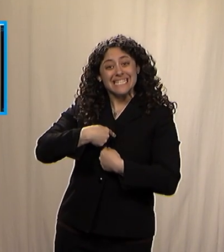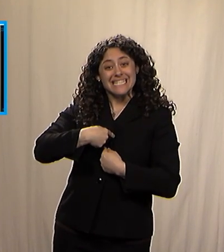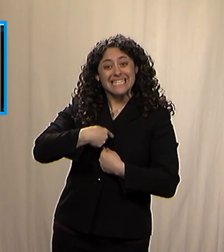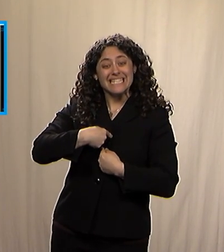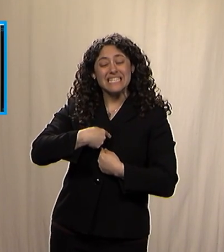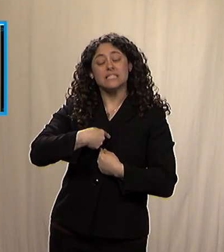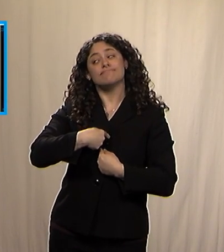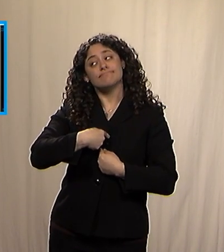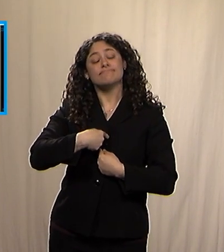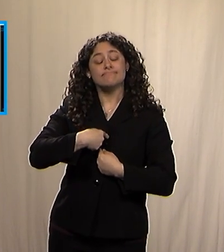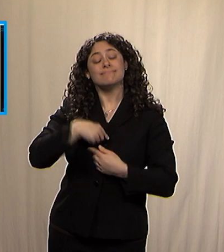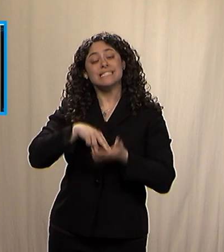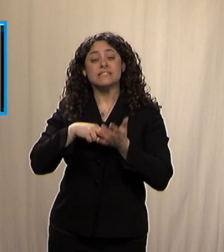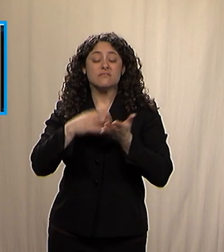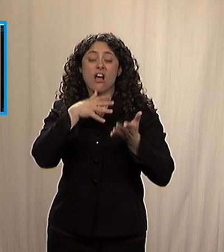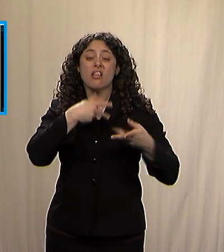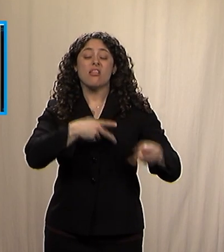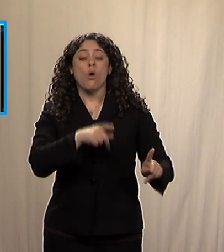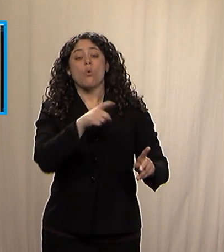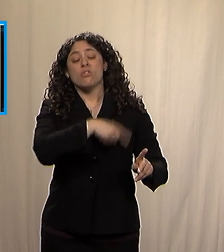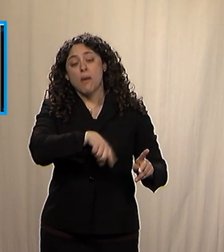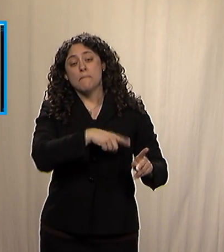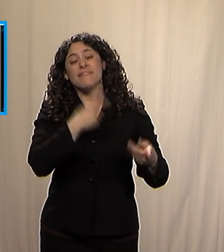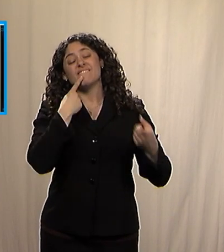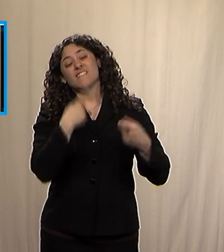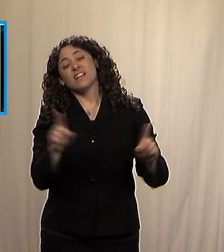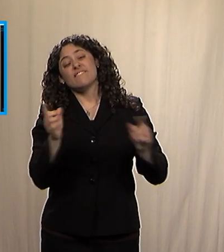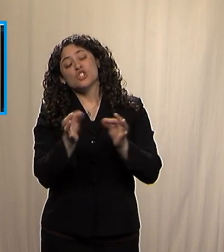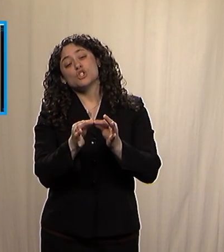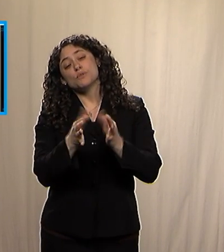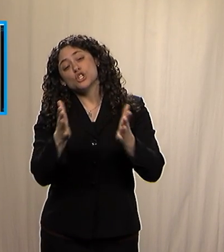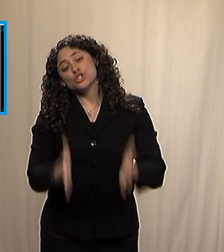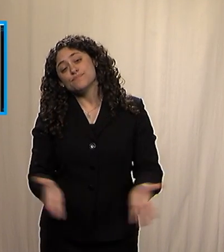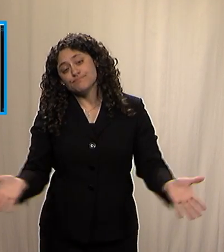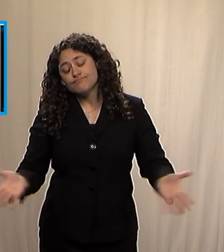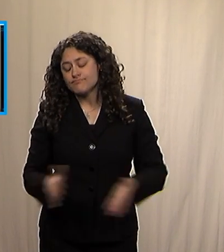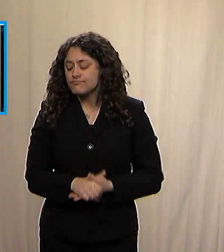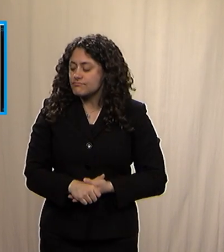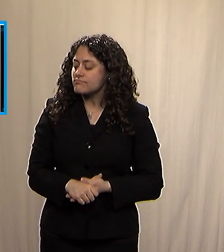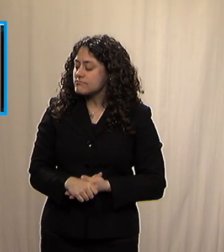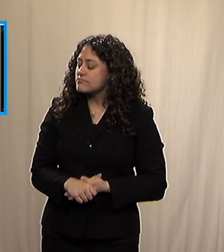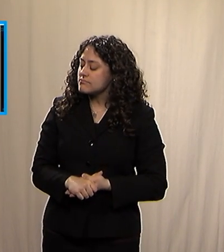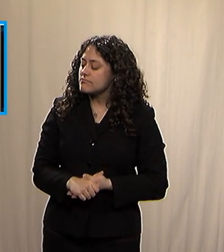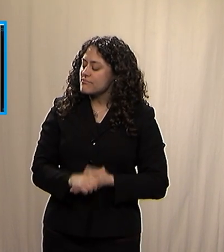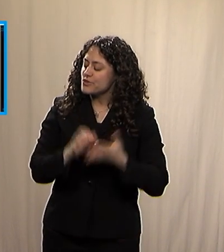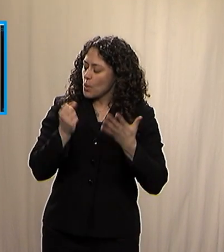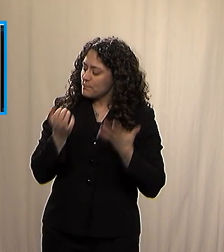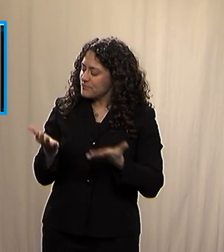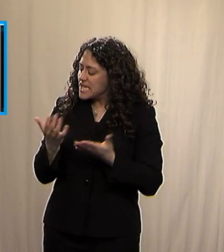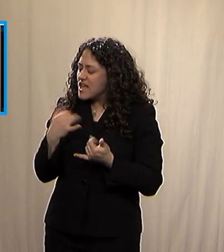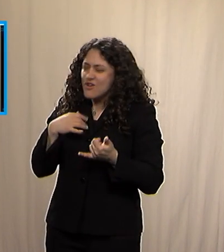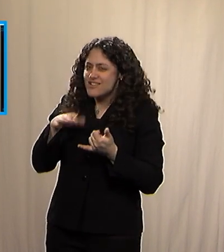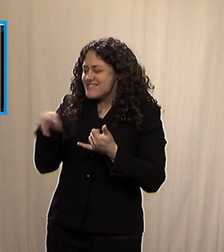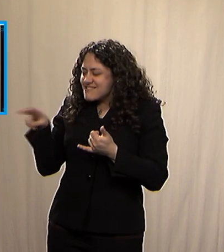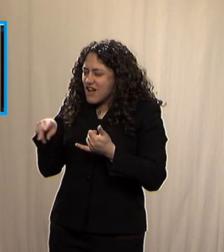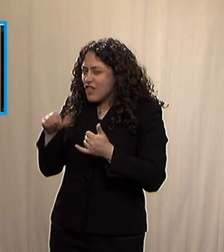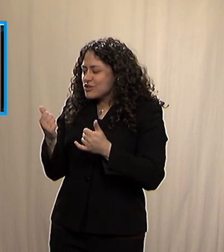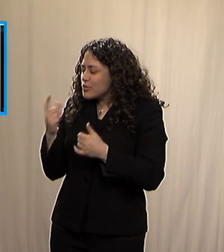to be an effective interpreter. Sorry. I'm trying to look.